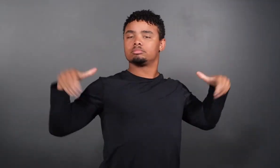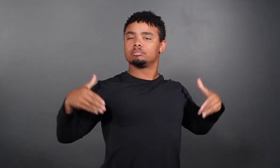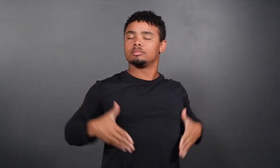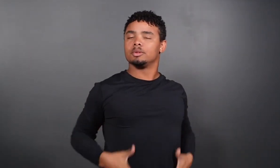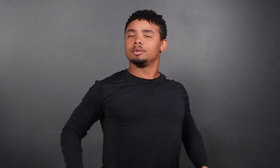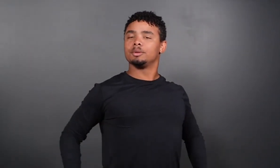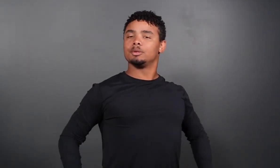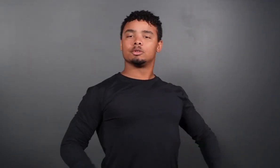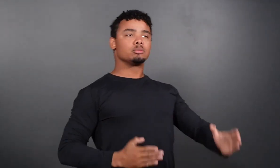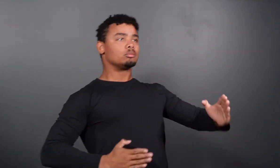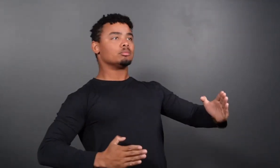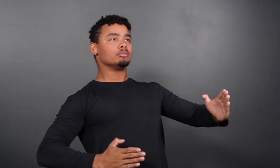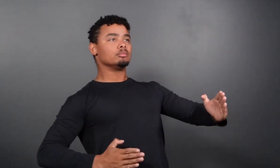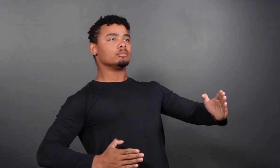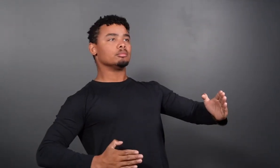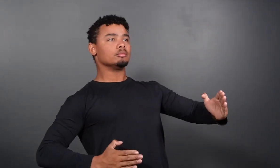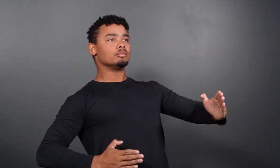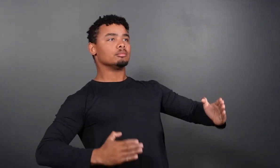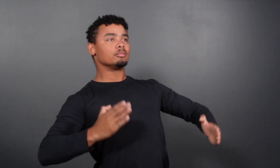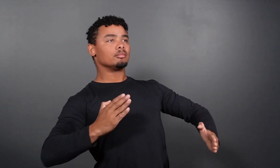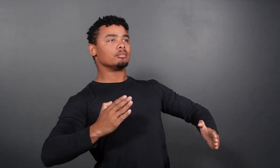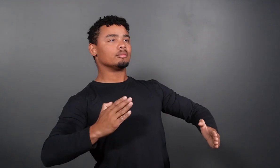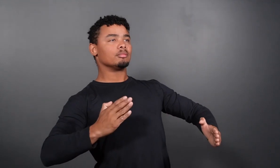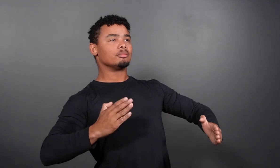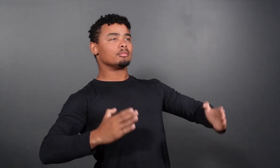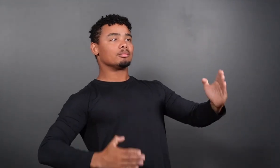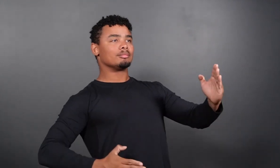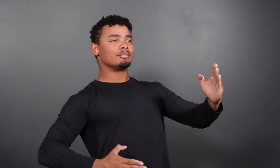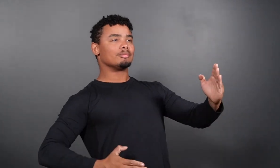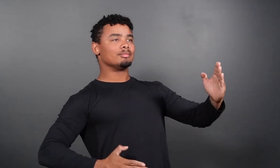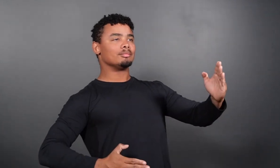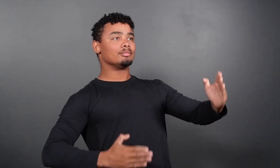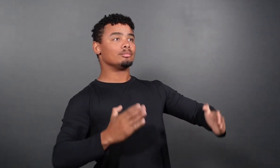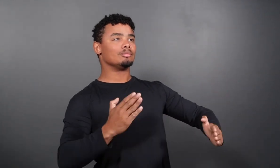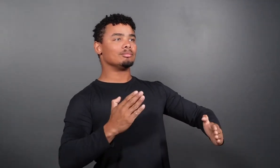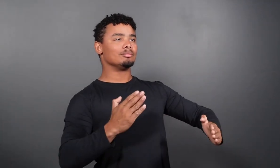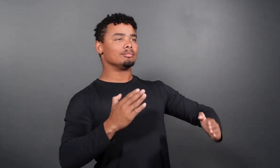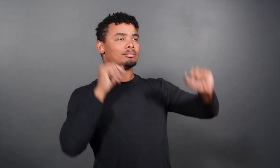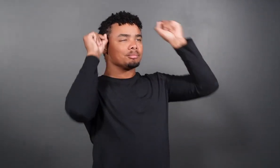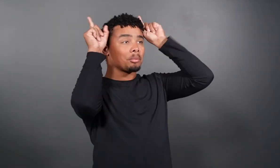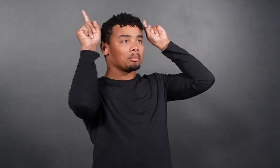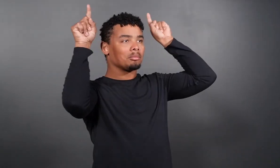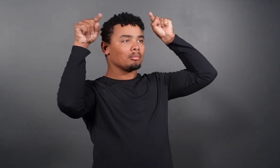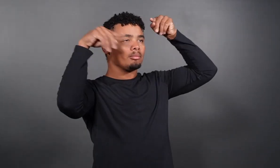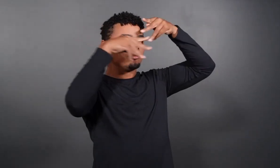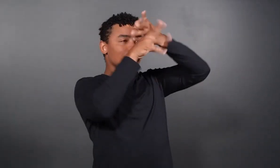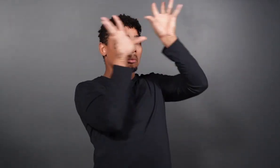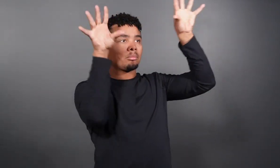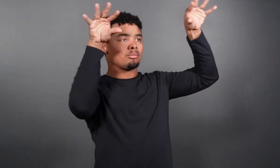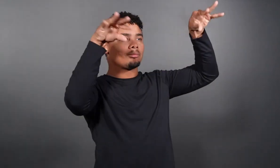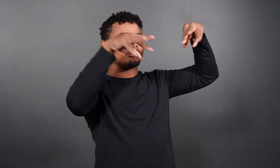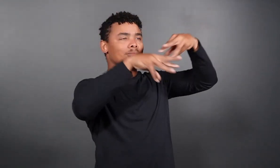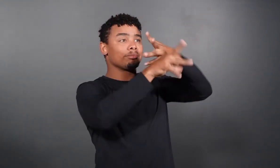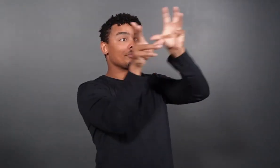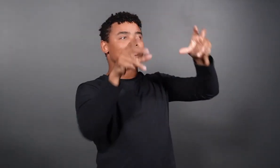a shape of curves a doll arms tick tocking a rocking motion electric thoughts that dream in curls